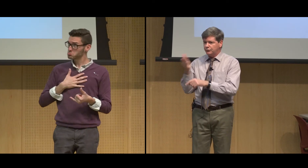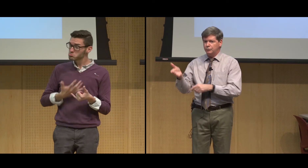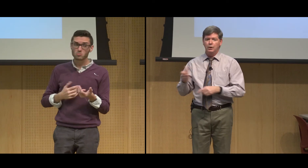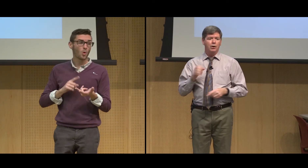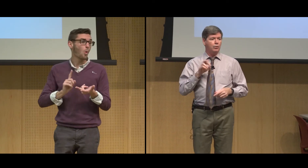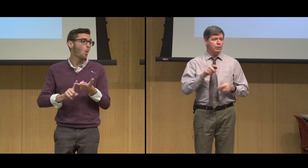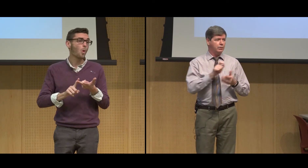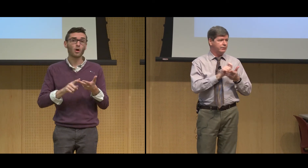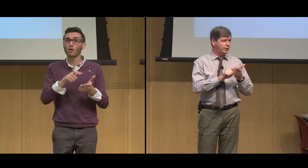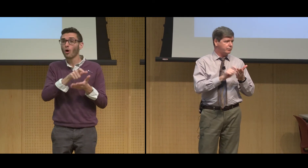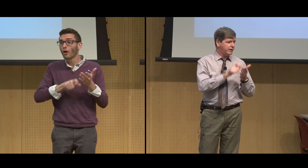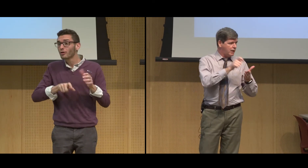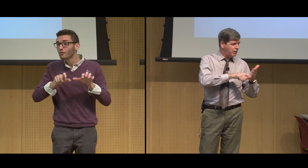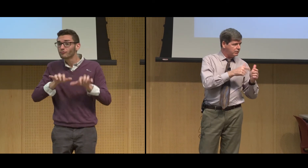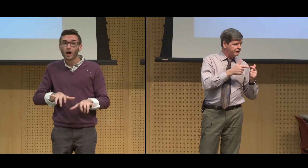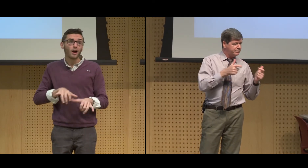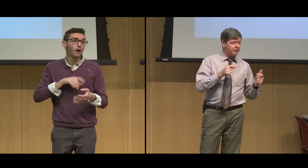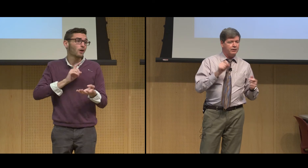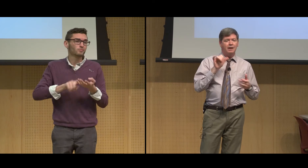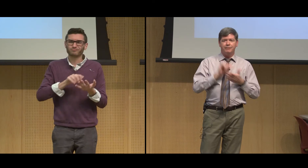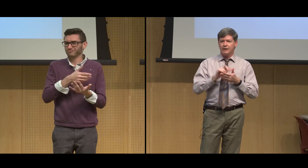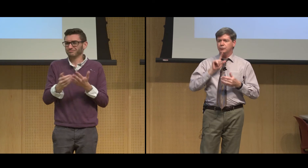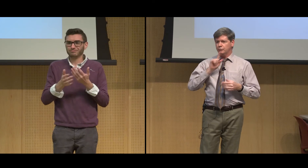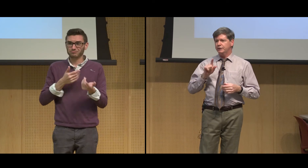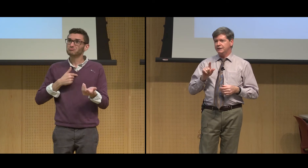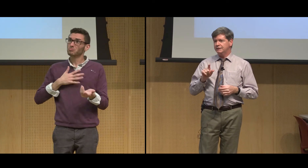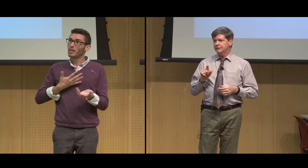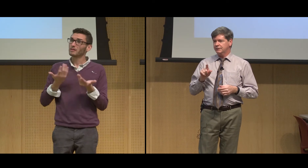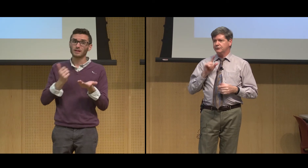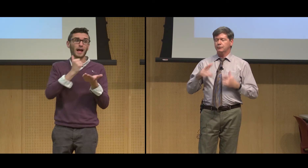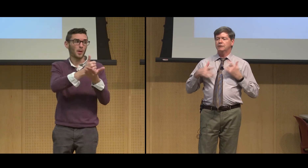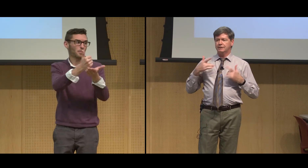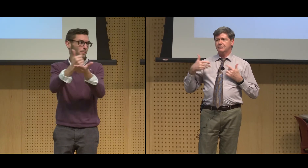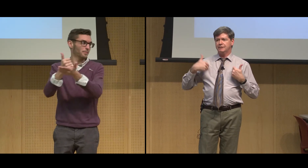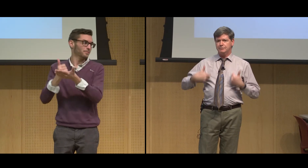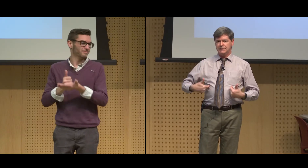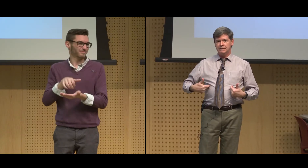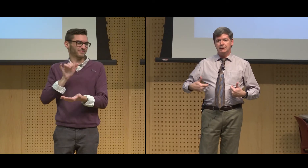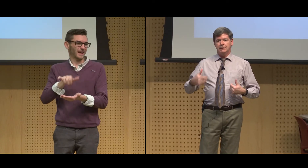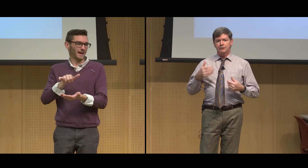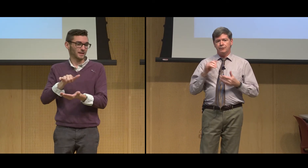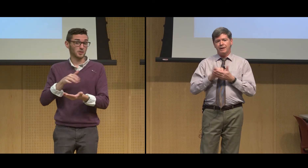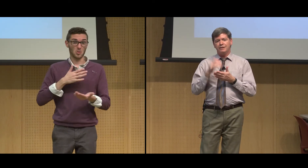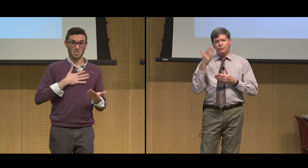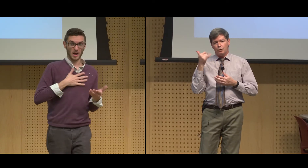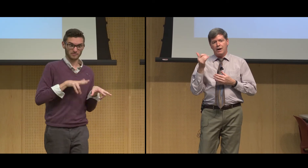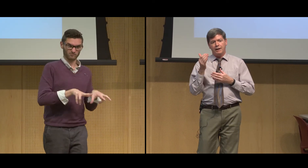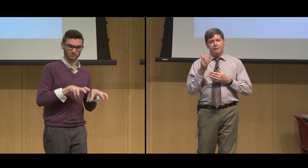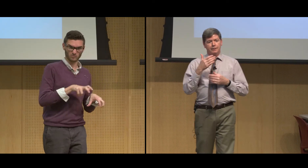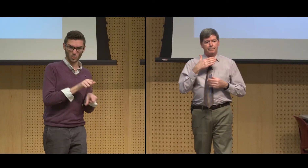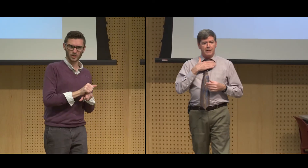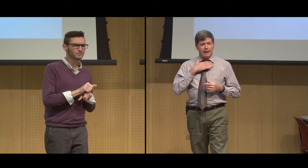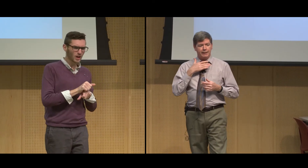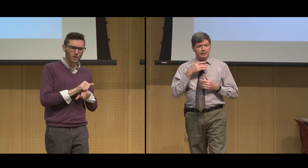or, you know, write an article, et cetera." That's what really-- that's what really excites me, and so that's why